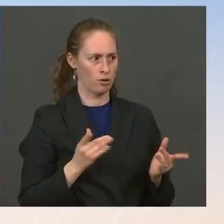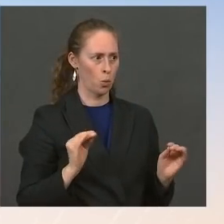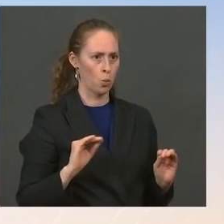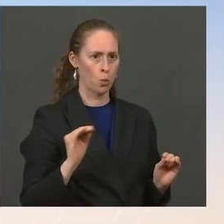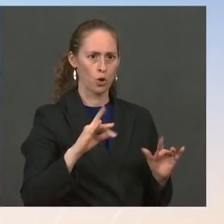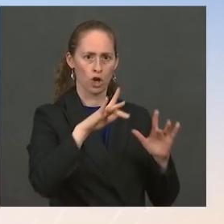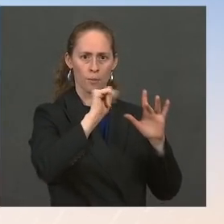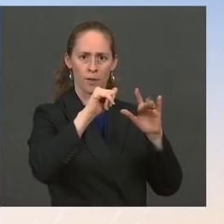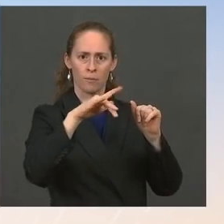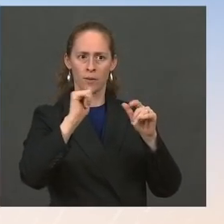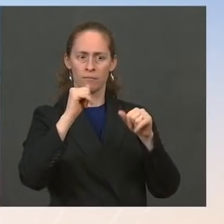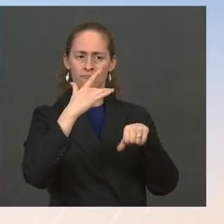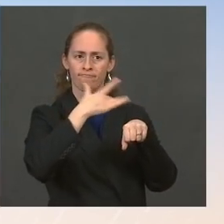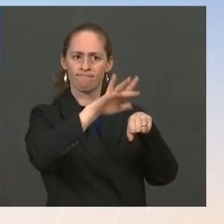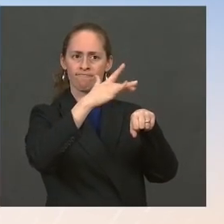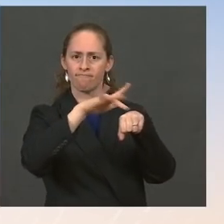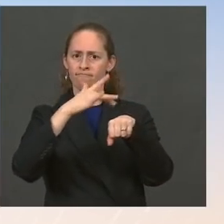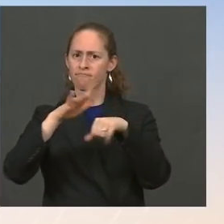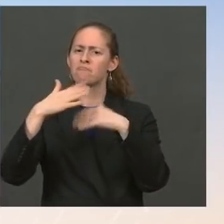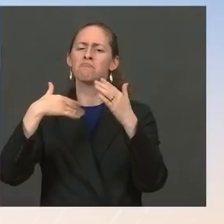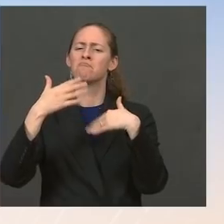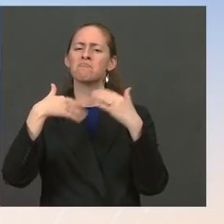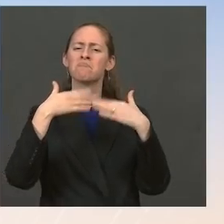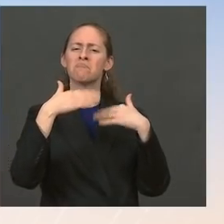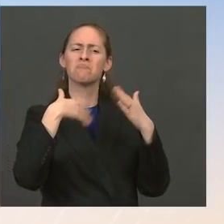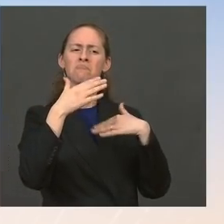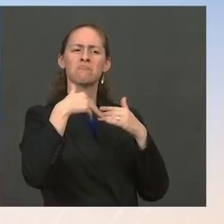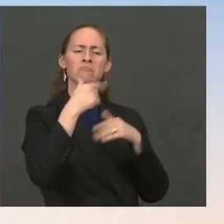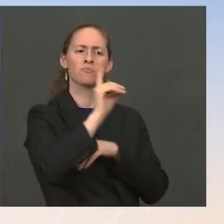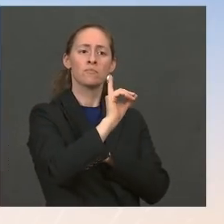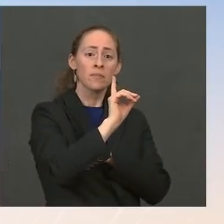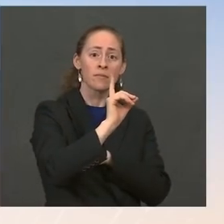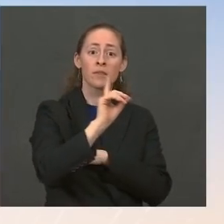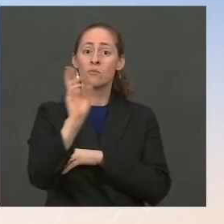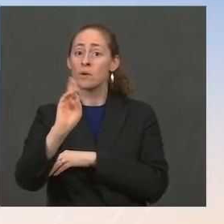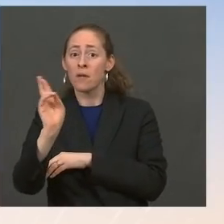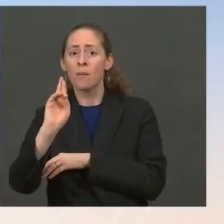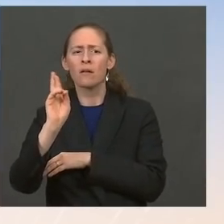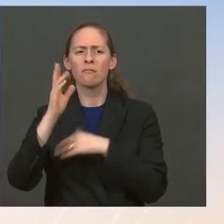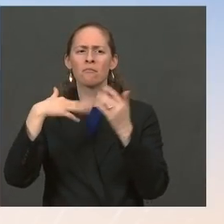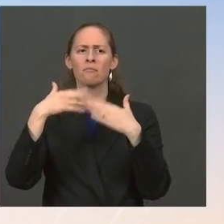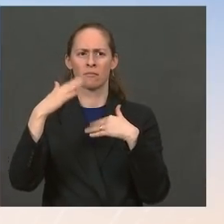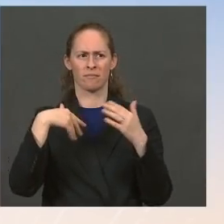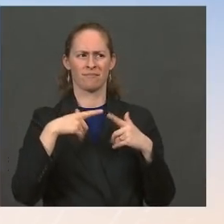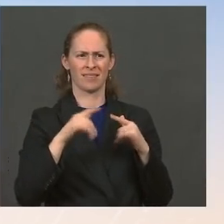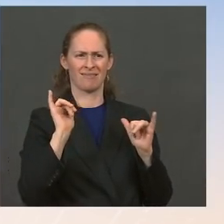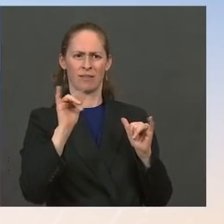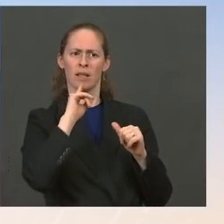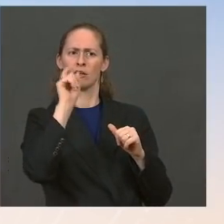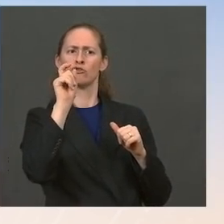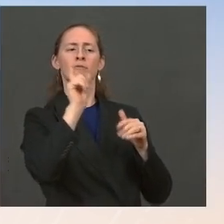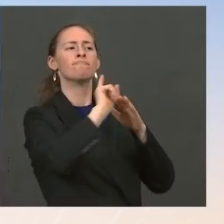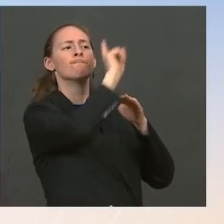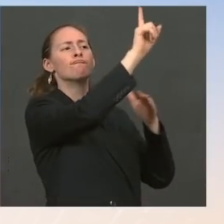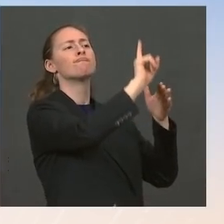Whether you're a Democrat or a Republican or nonpolitical at all, I think most people recognize we should have ambassadors serving in posts around the world.